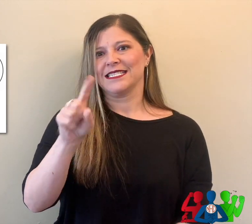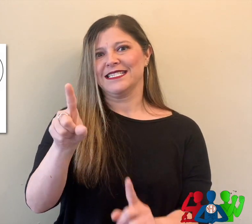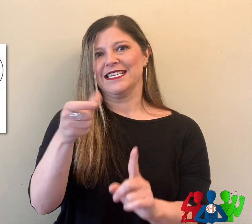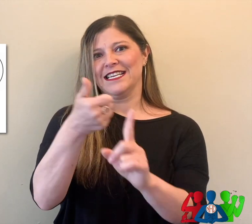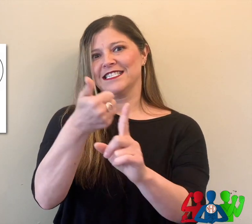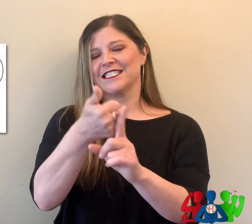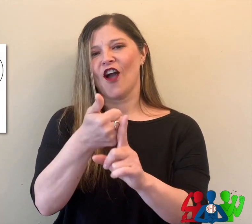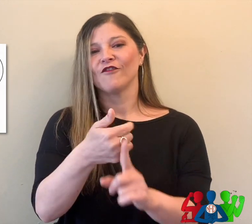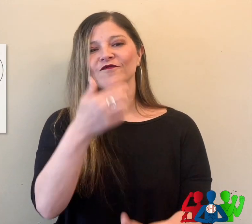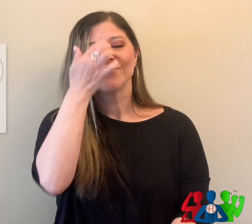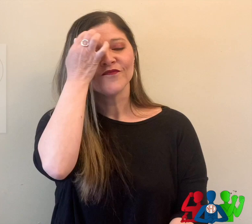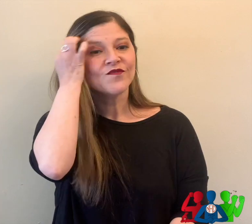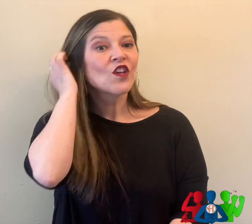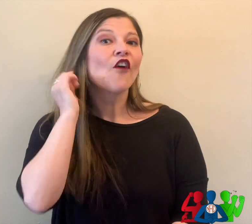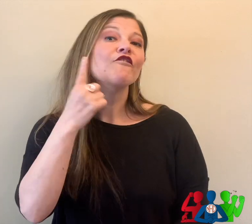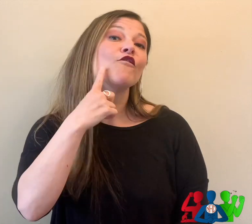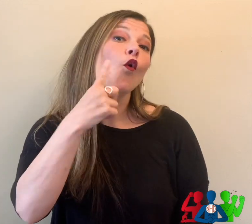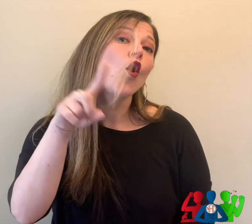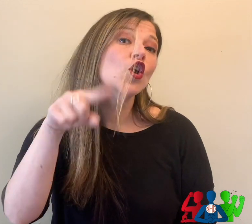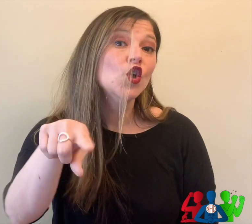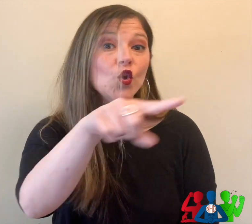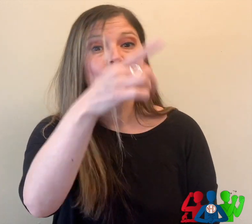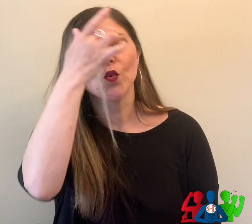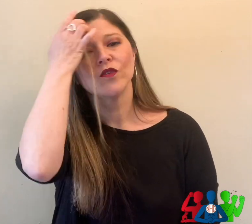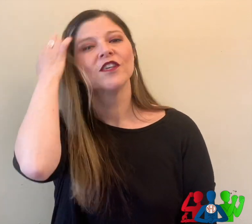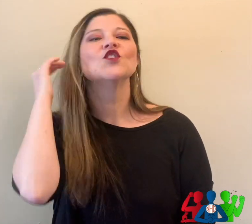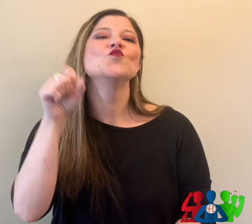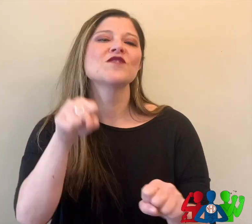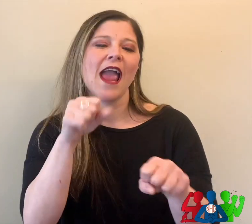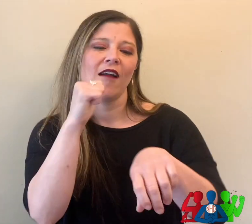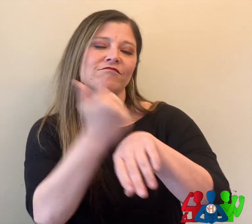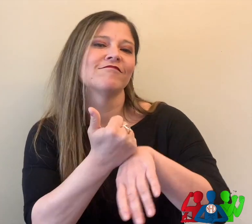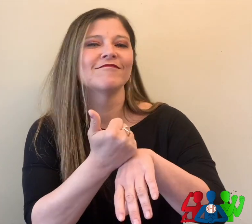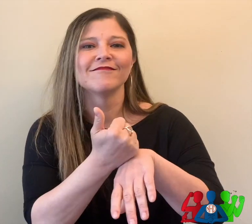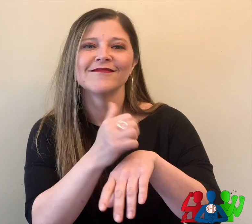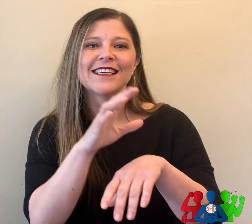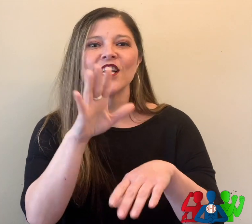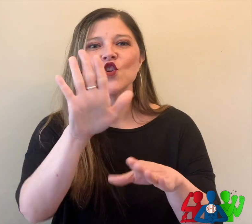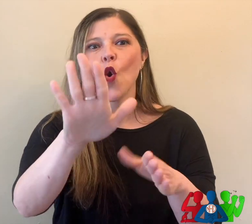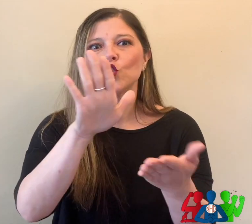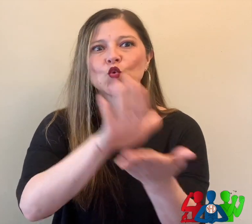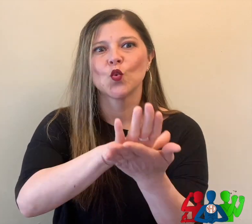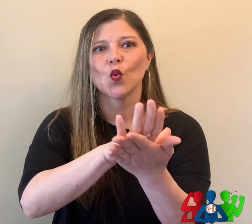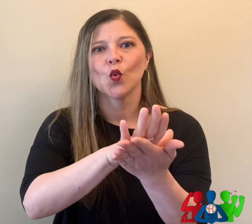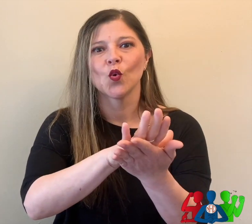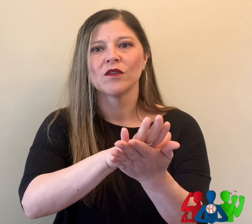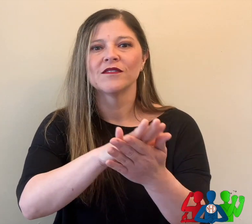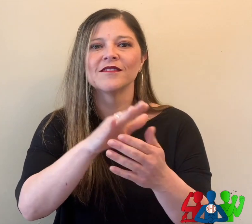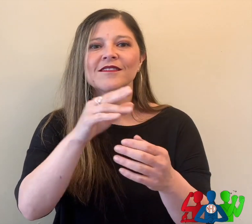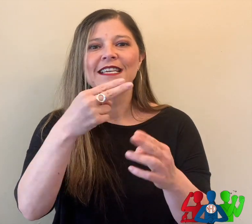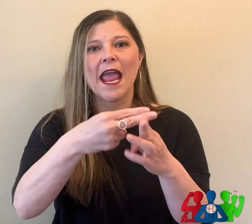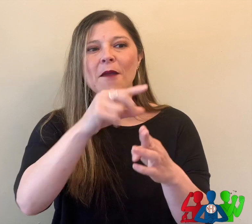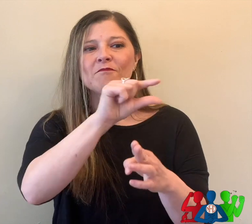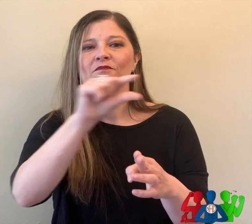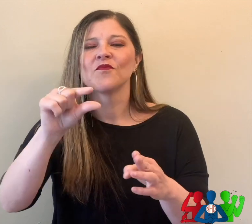all use this to show their feelings about how they fit into the school environment. You can